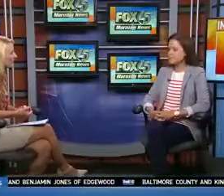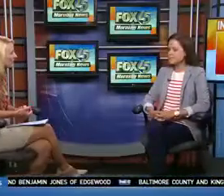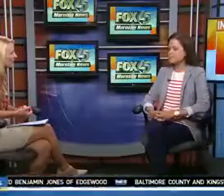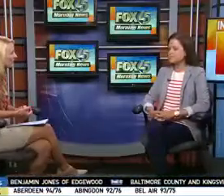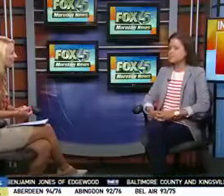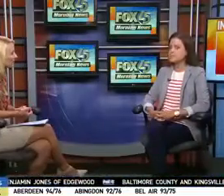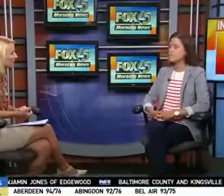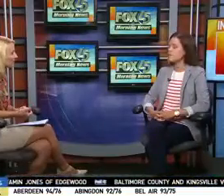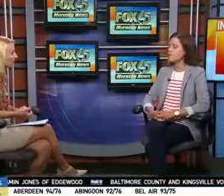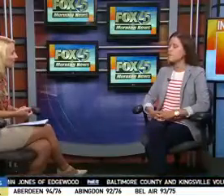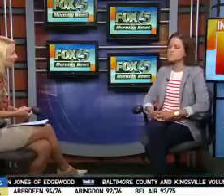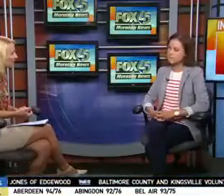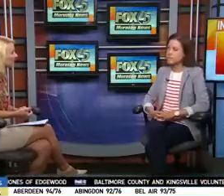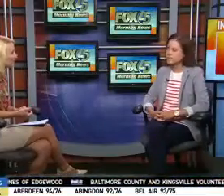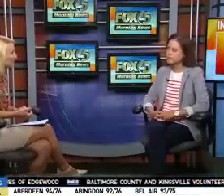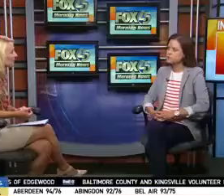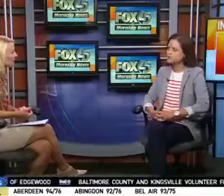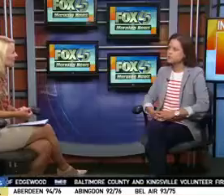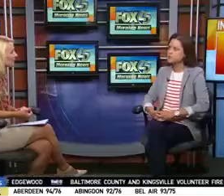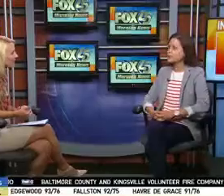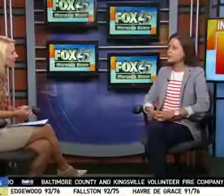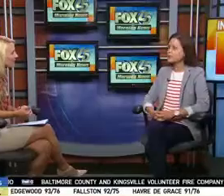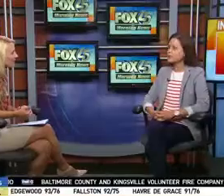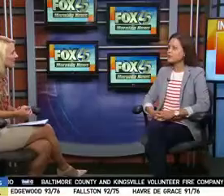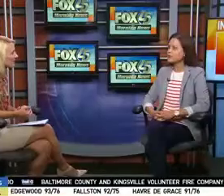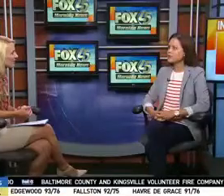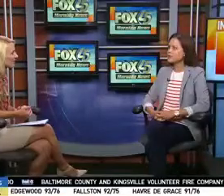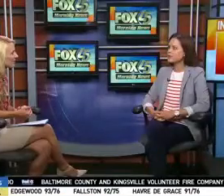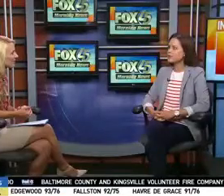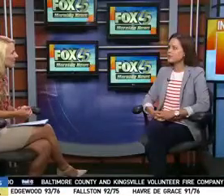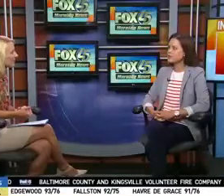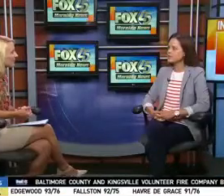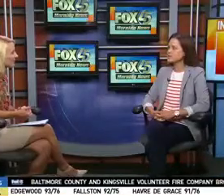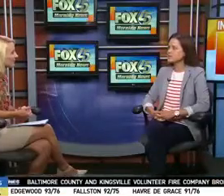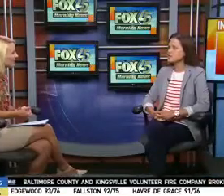My husband didn't know much sign language before he met me, but now he and I use it